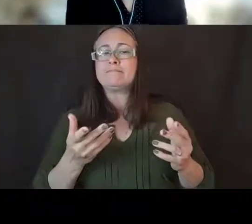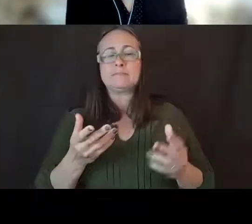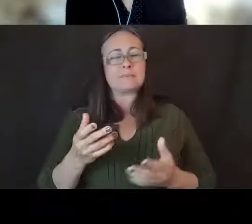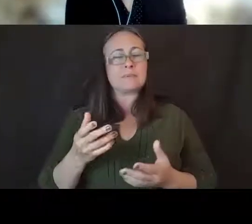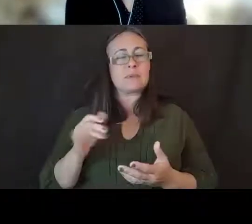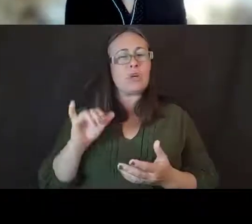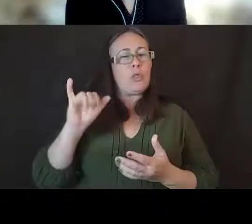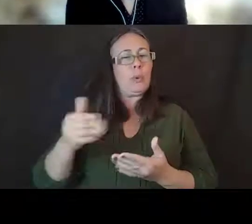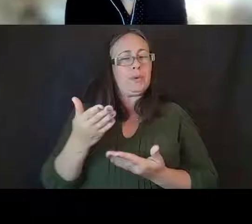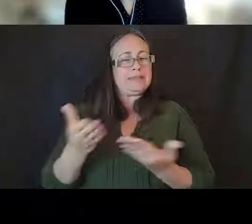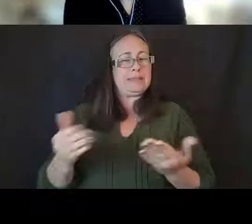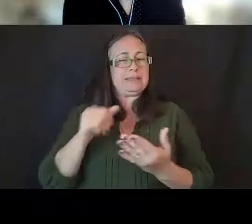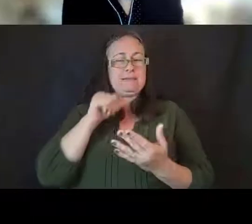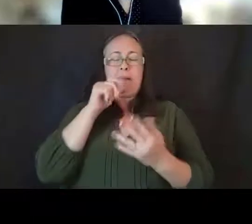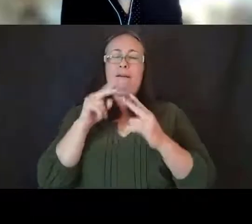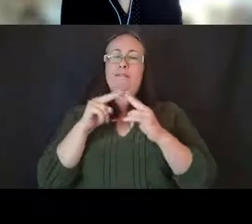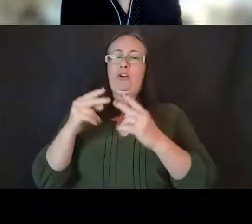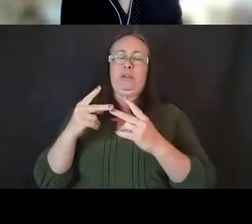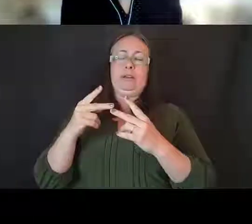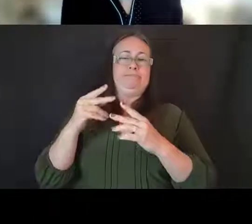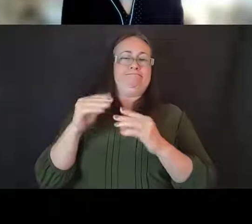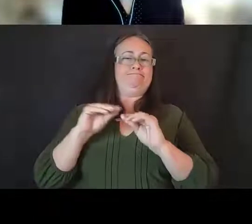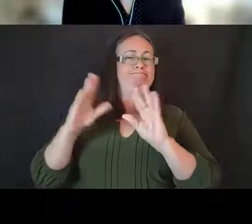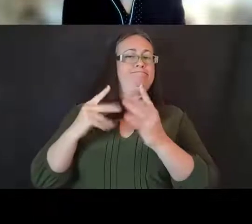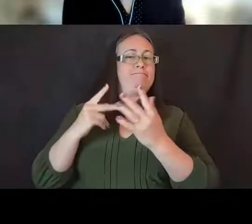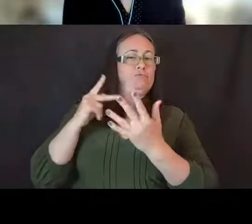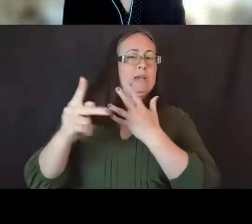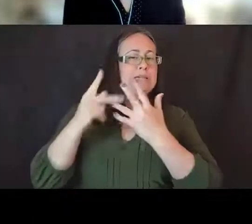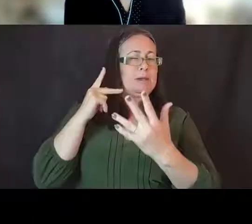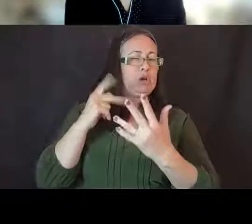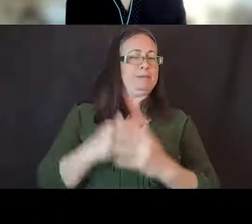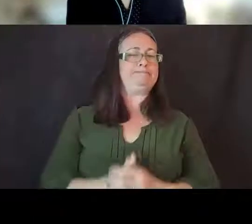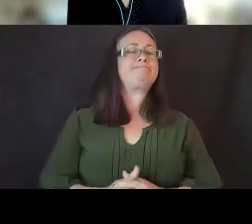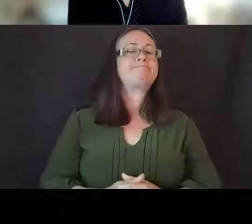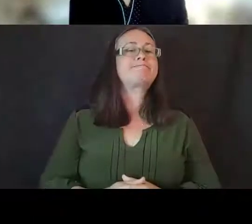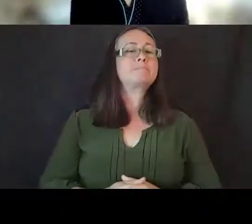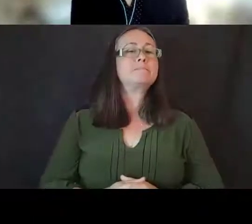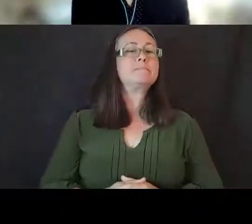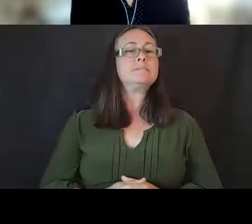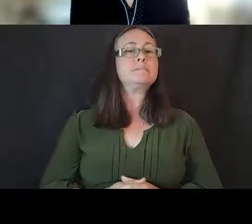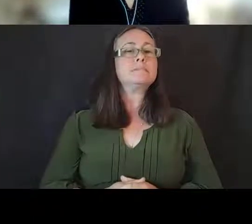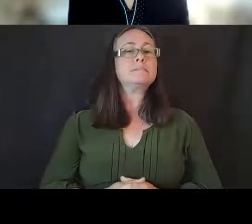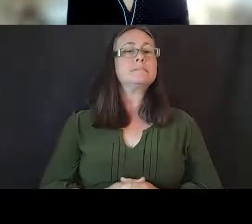were not very transparent in themselves so … now ...